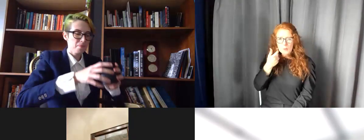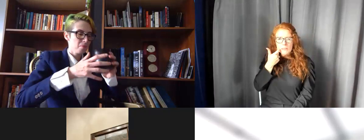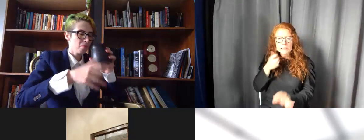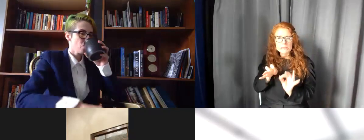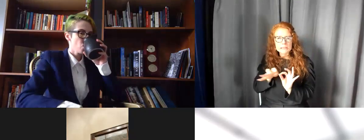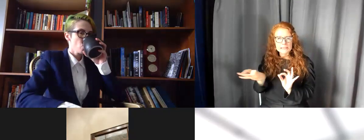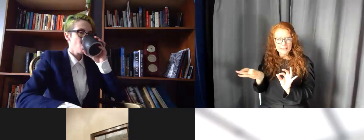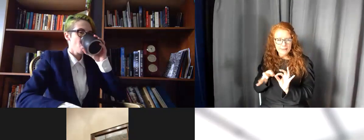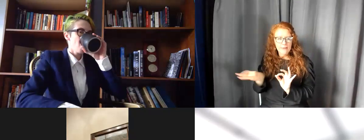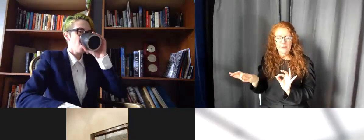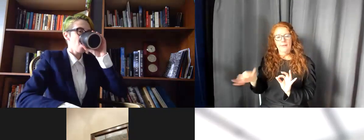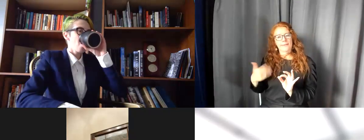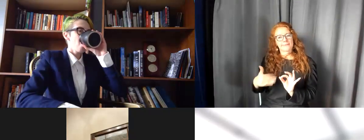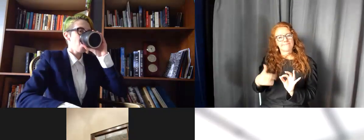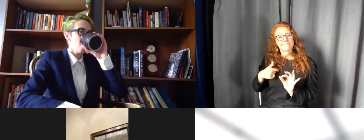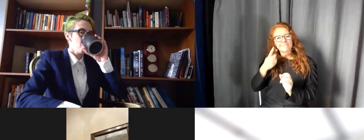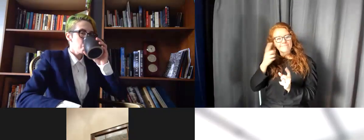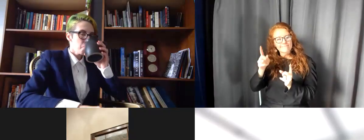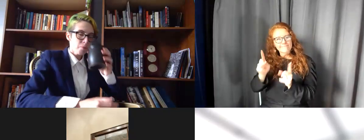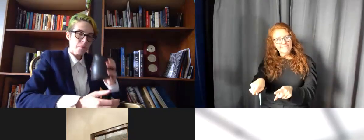Grace: it's really important 2,